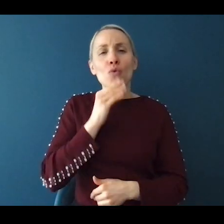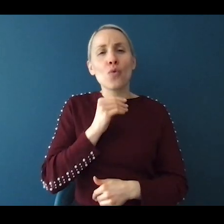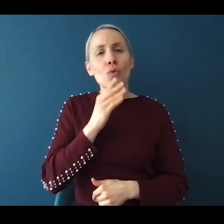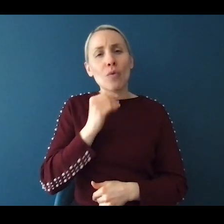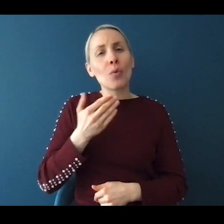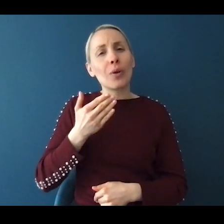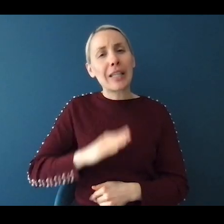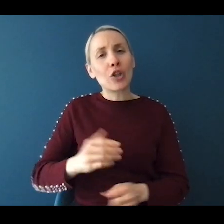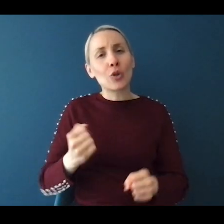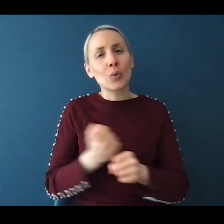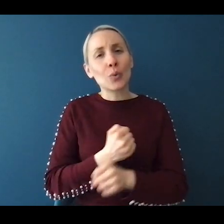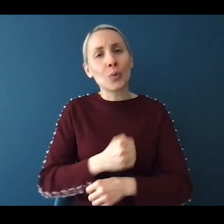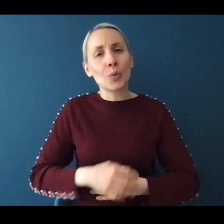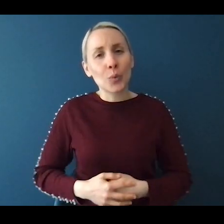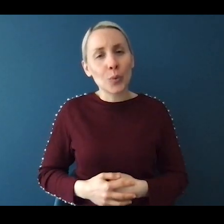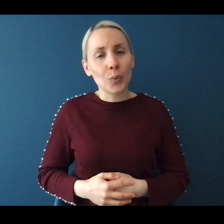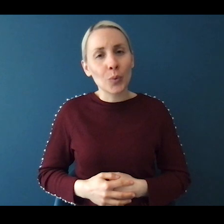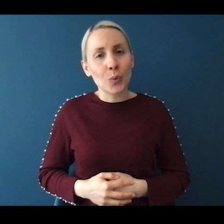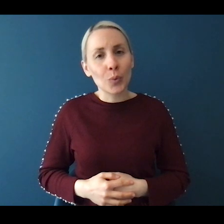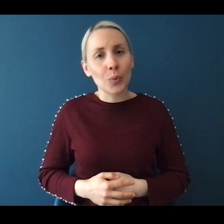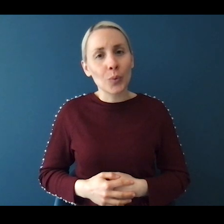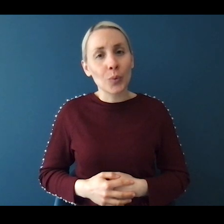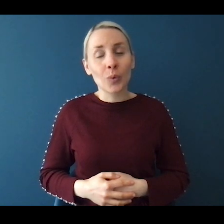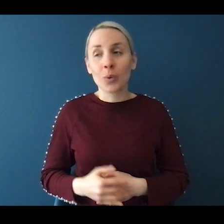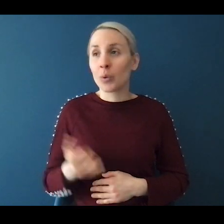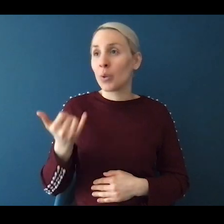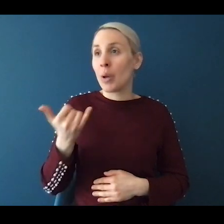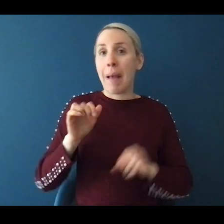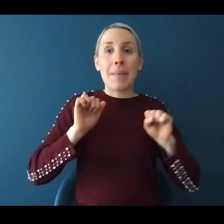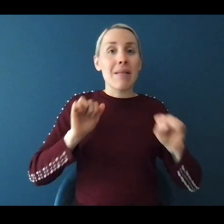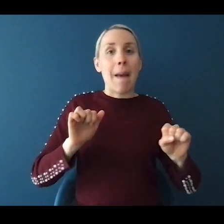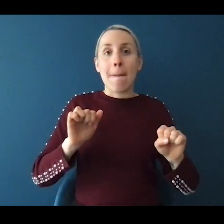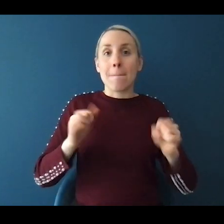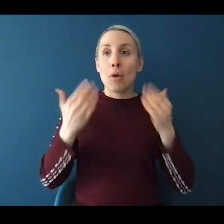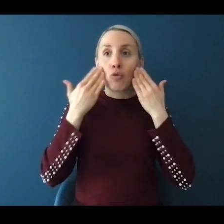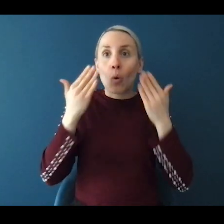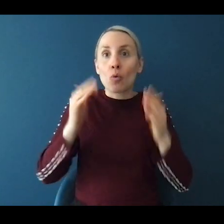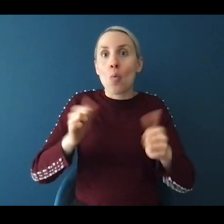particularly if they aren't sort of involved in your practice day-to-day and don't know